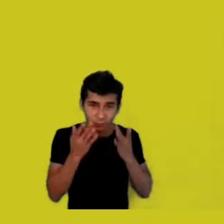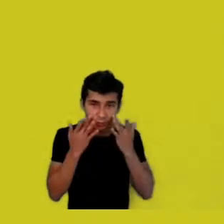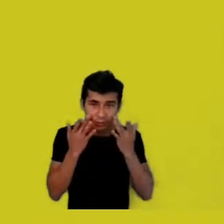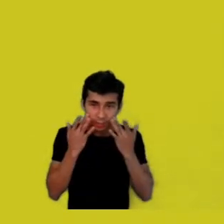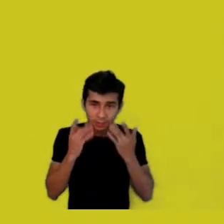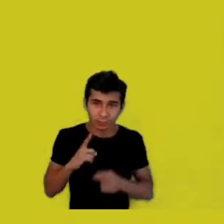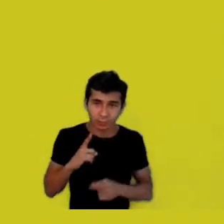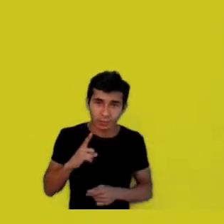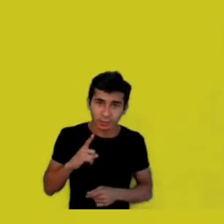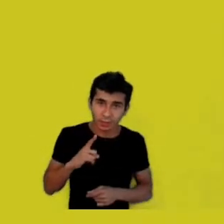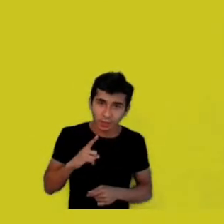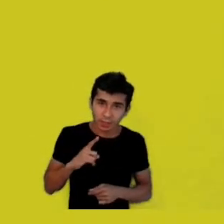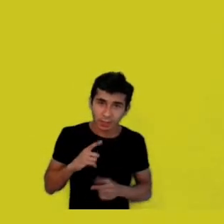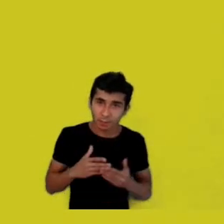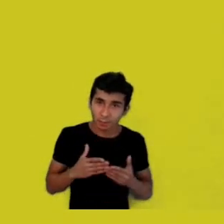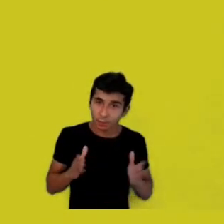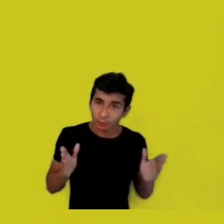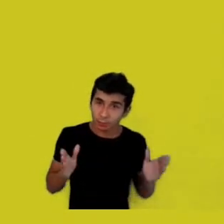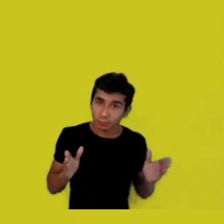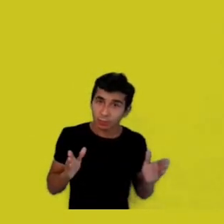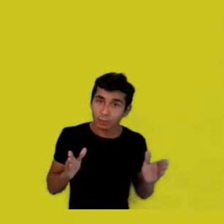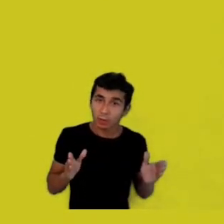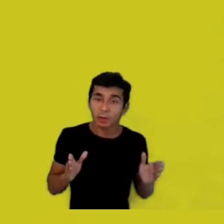the place of imagination and creation.